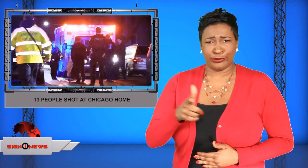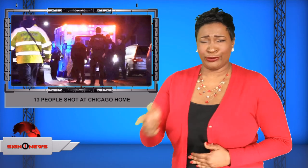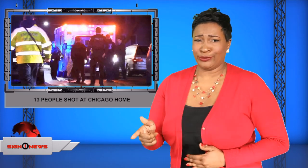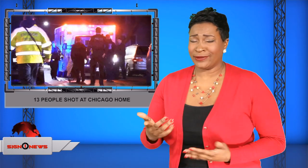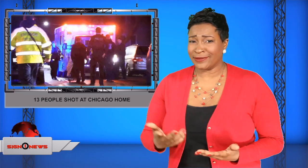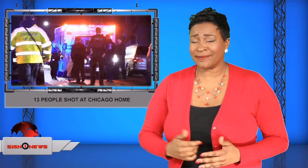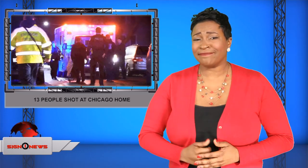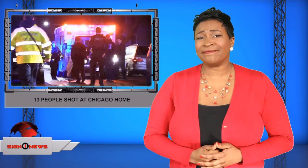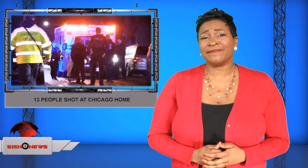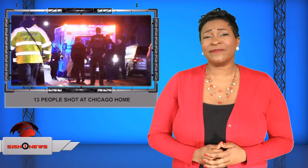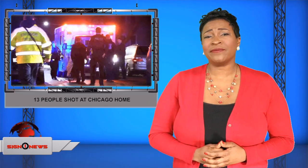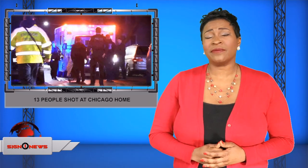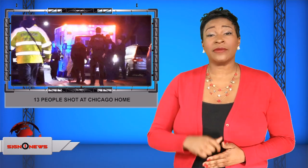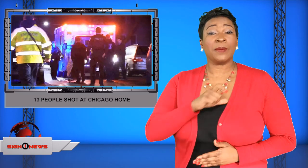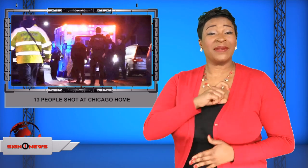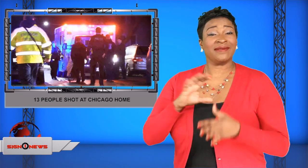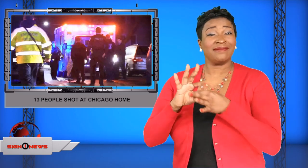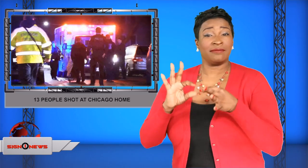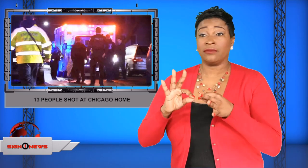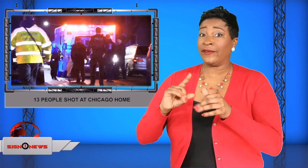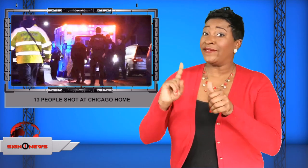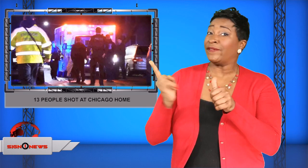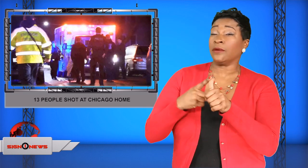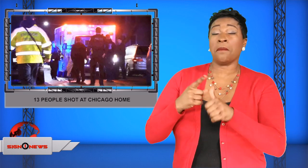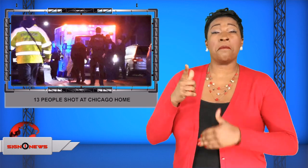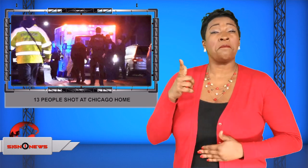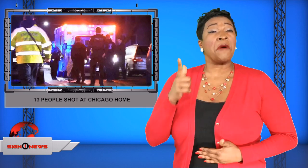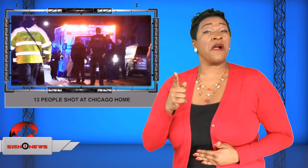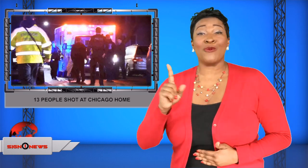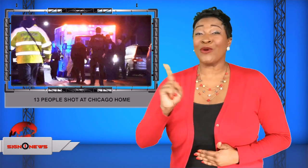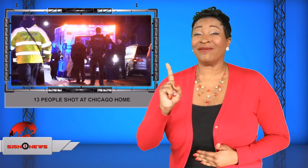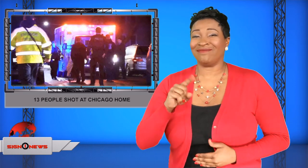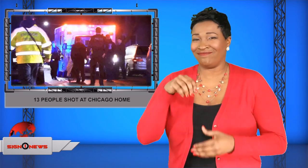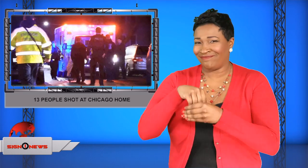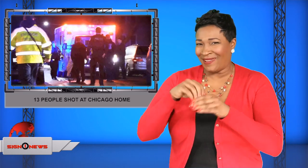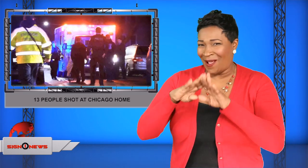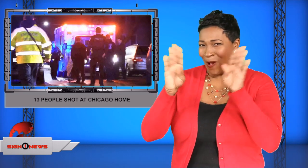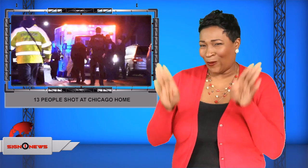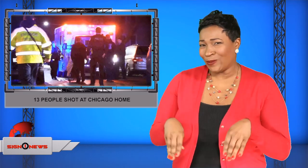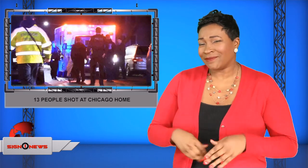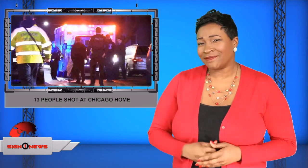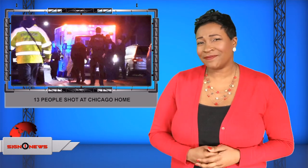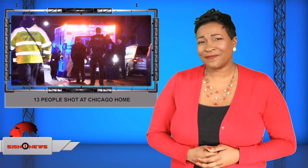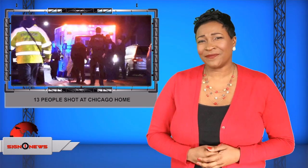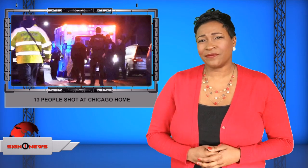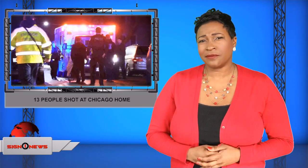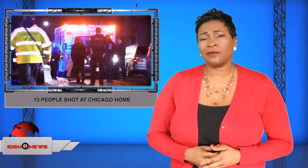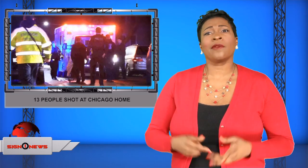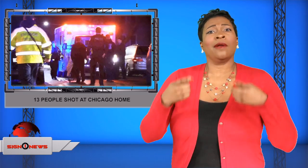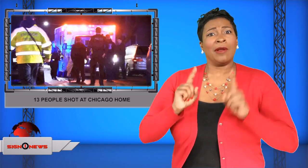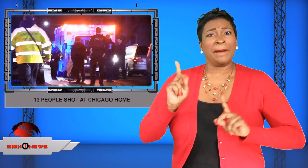in three different locations. Police say first there was gunfire inside the house.